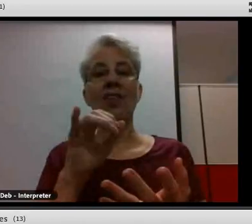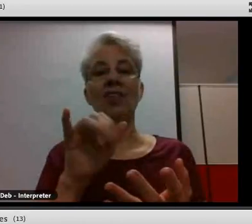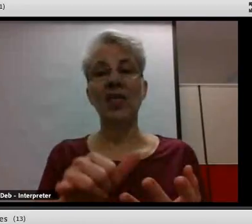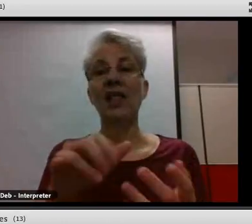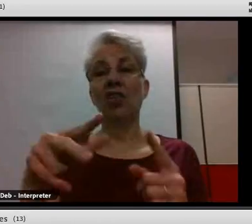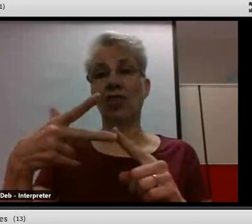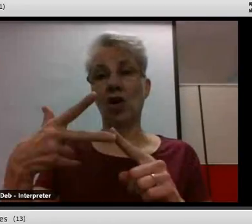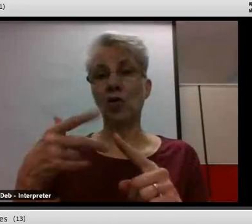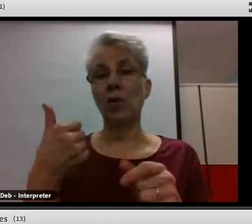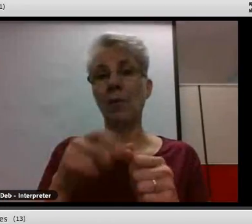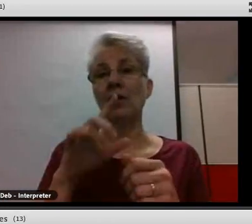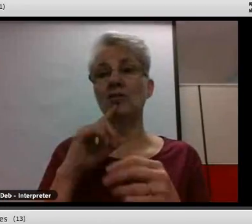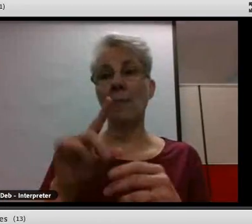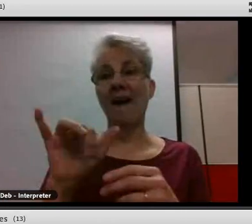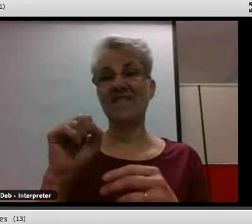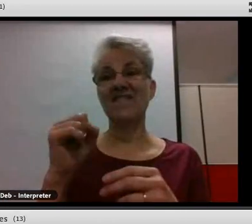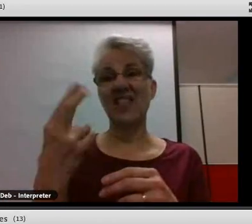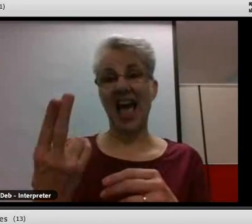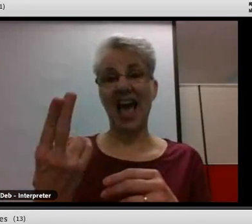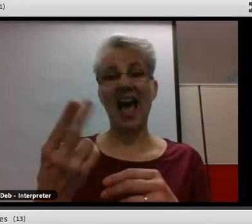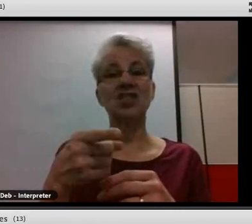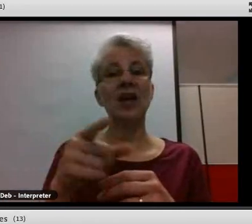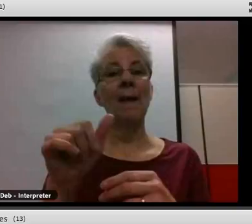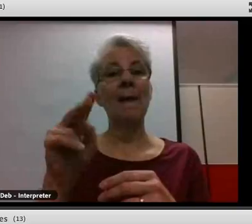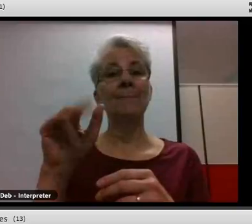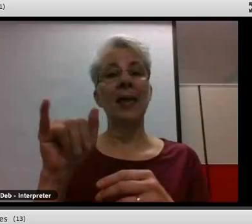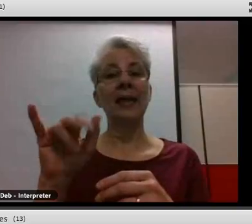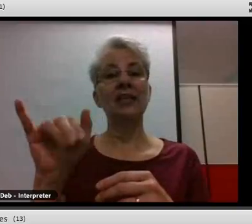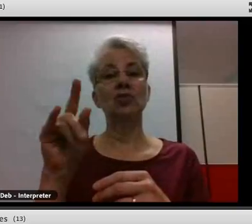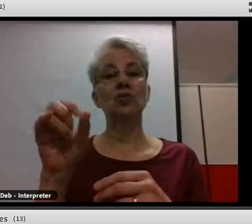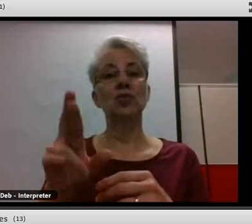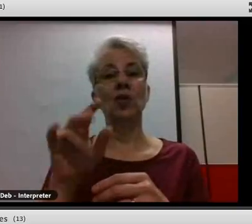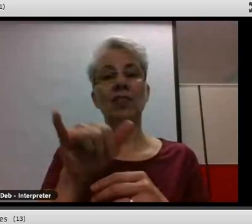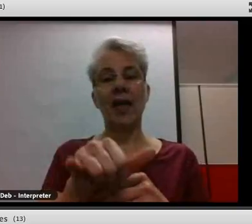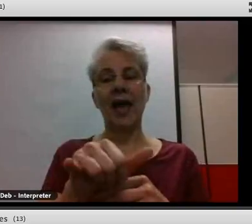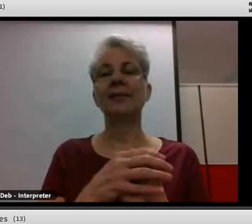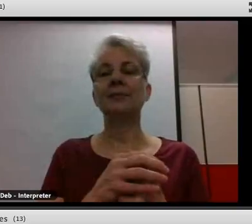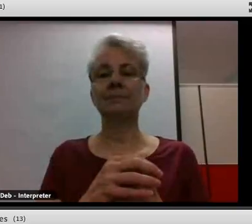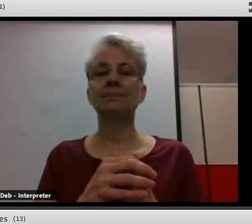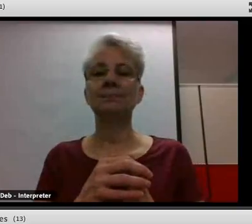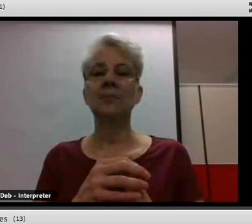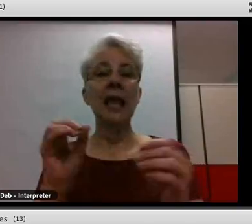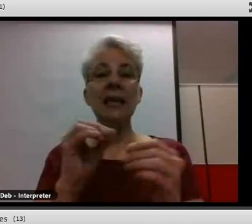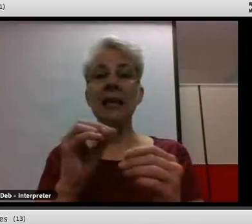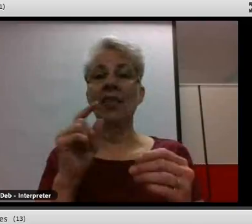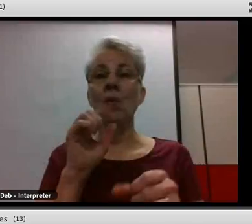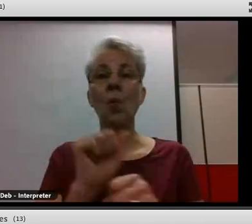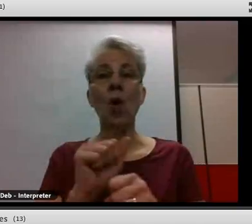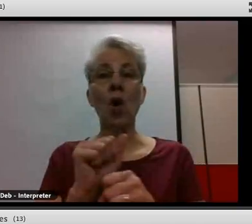So when we talk about the perceivable, operable, understandable, robust,